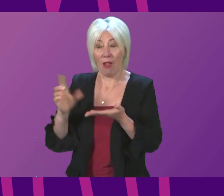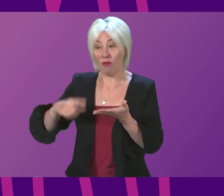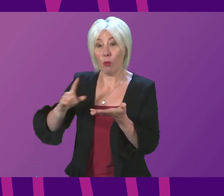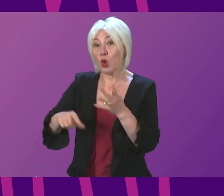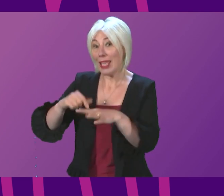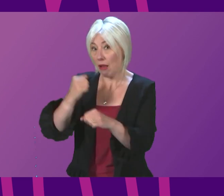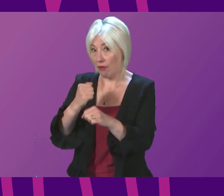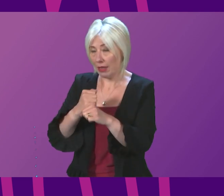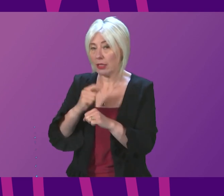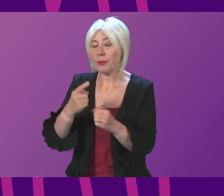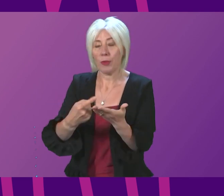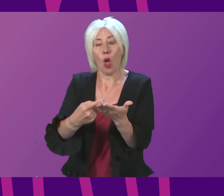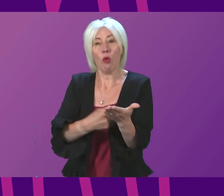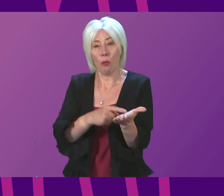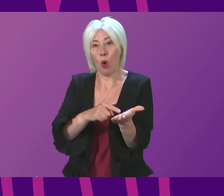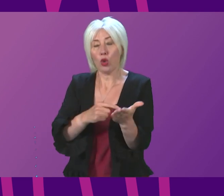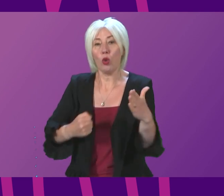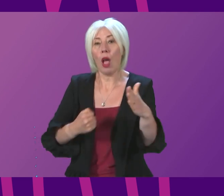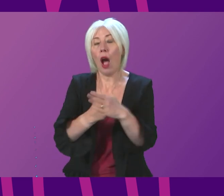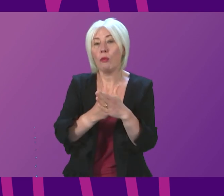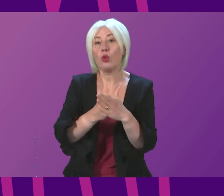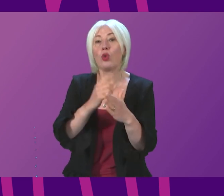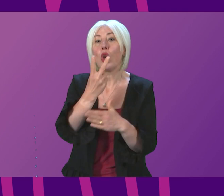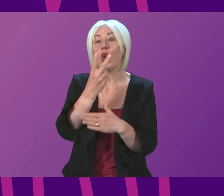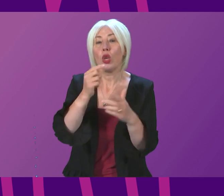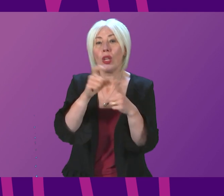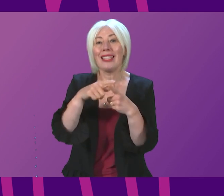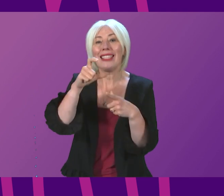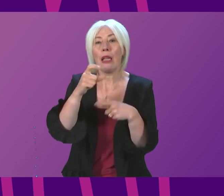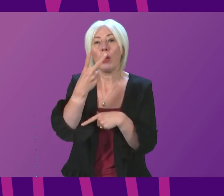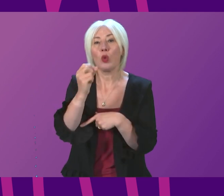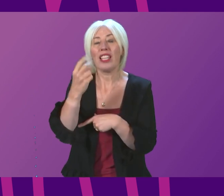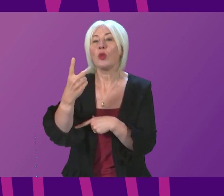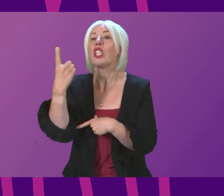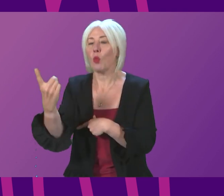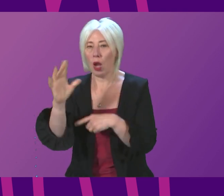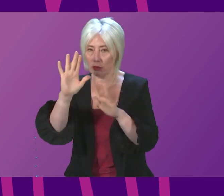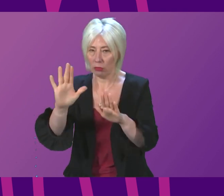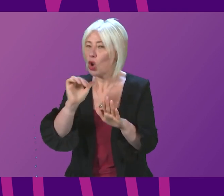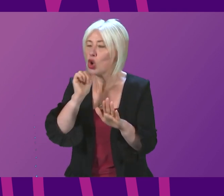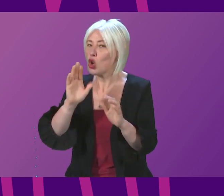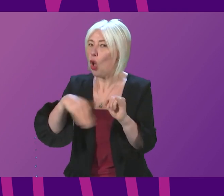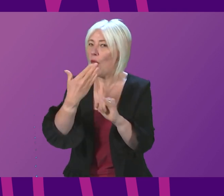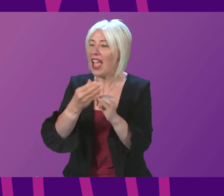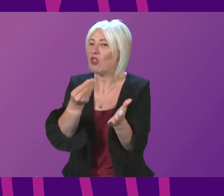The report goes up only to December 2021 and not to the end of the financial year so, of